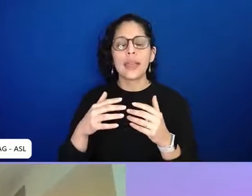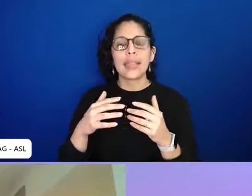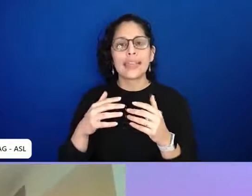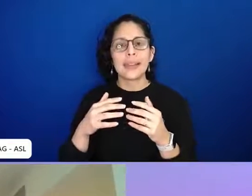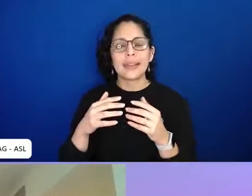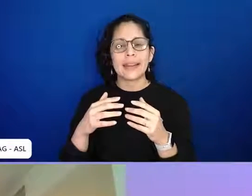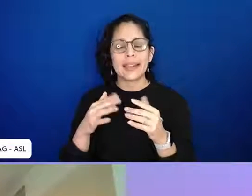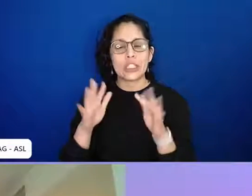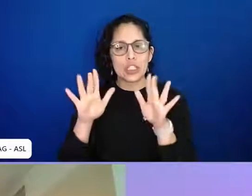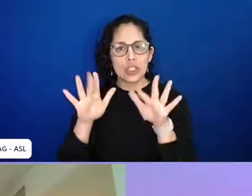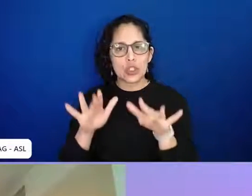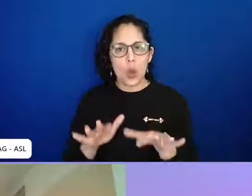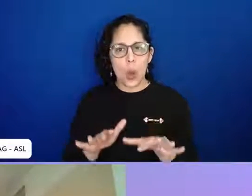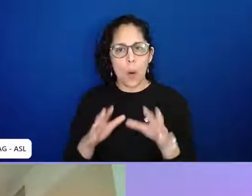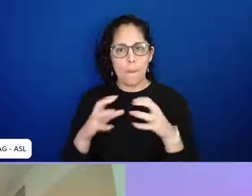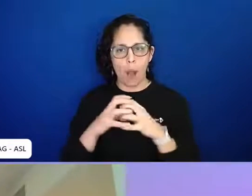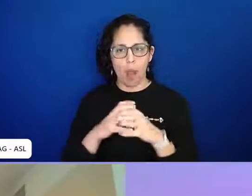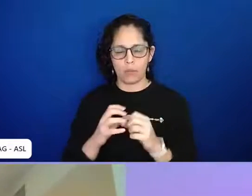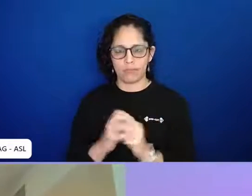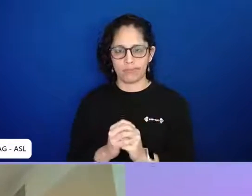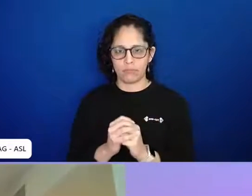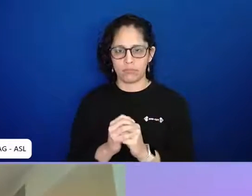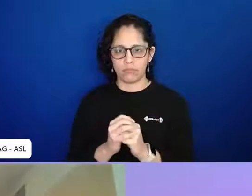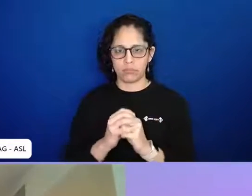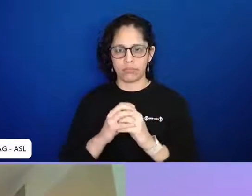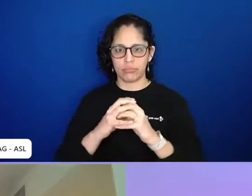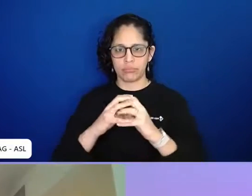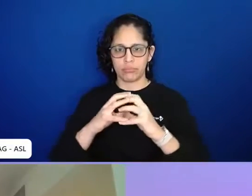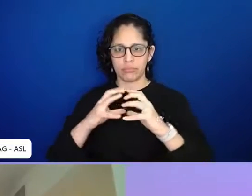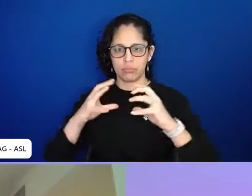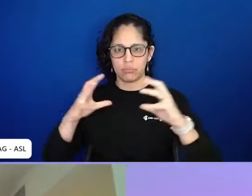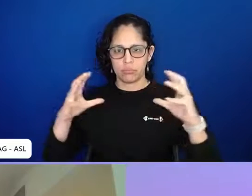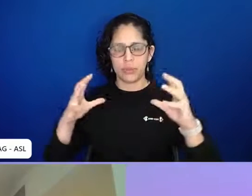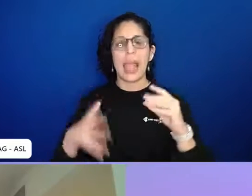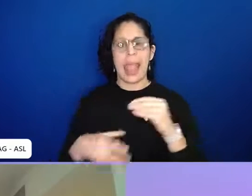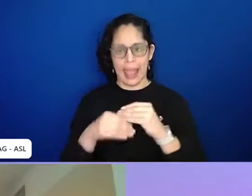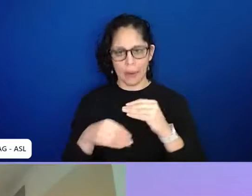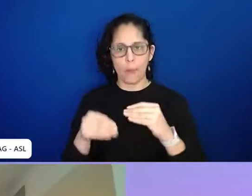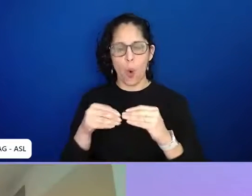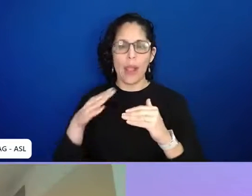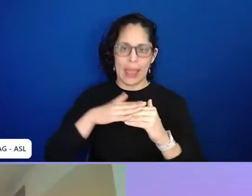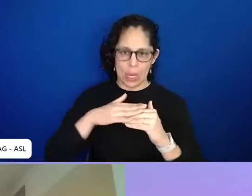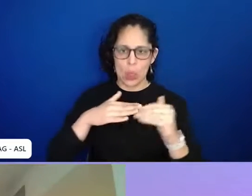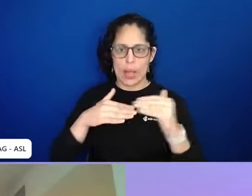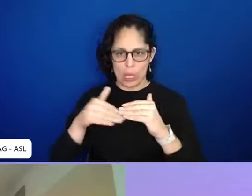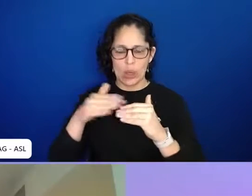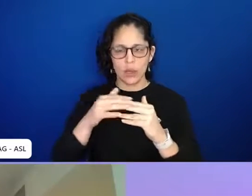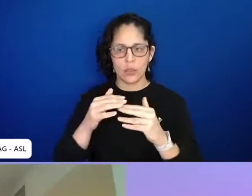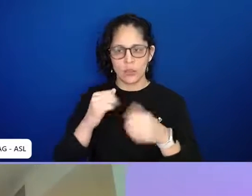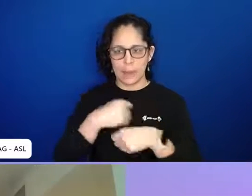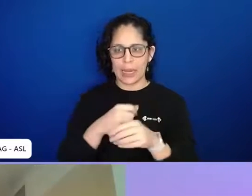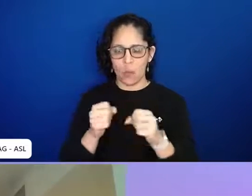Then you can start focusing on the next layer. The reverse onion, it's the snowball. Keep adding layers